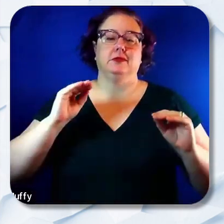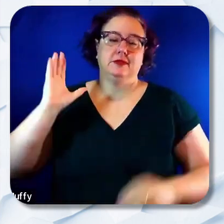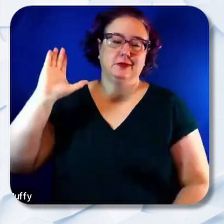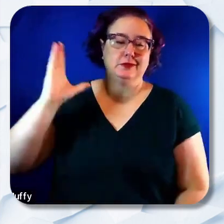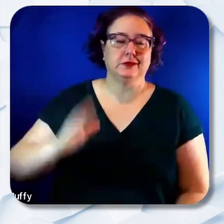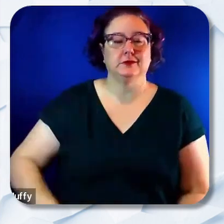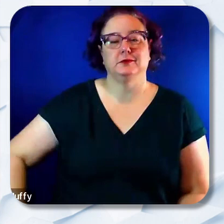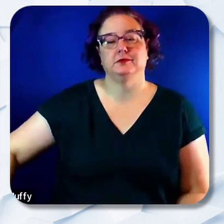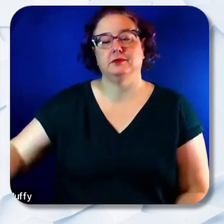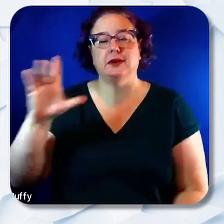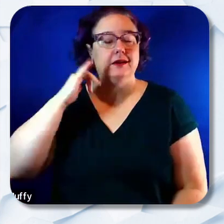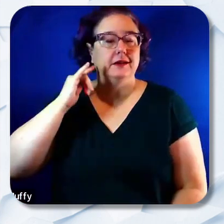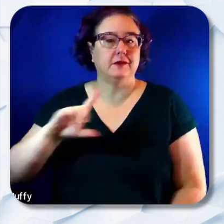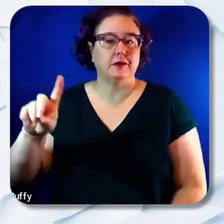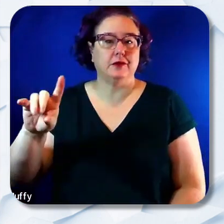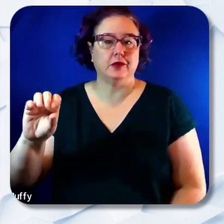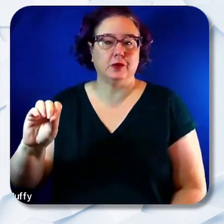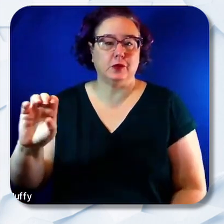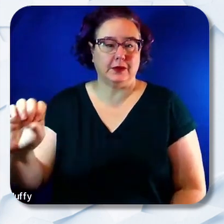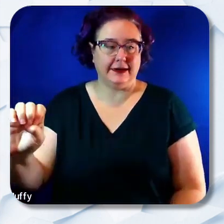at the California Department of Education.